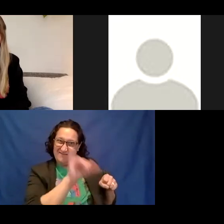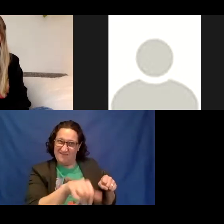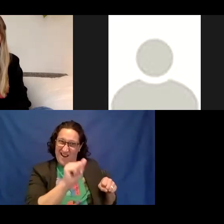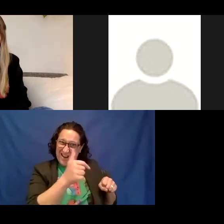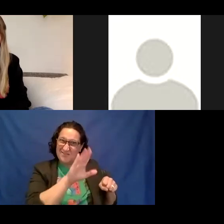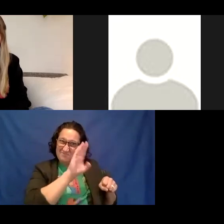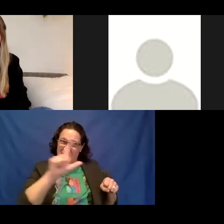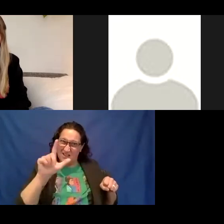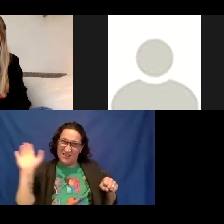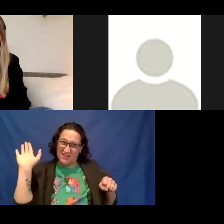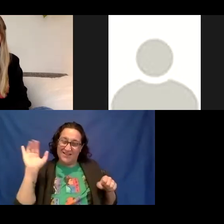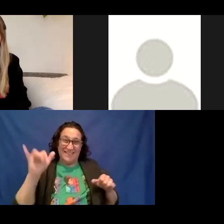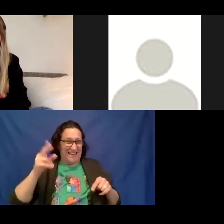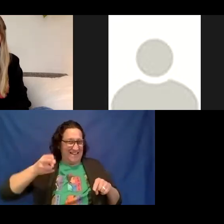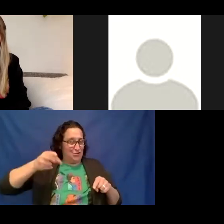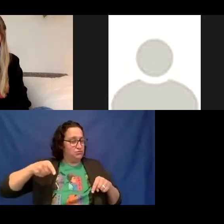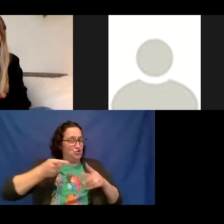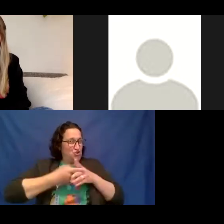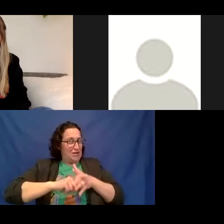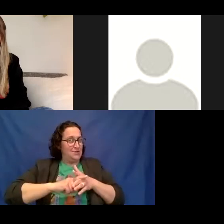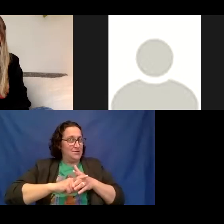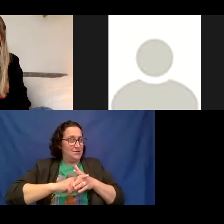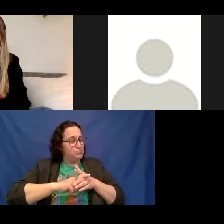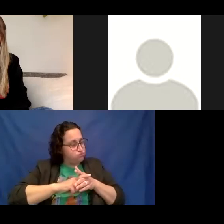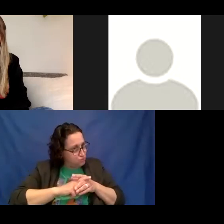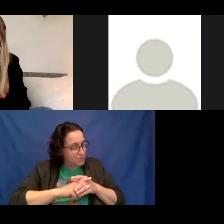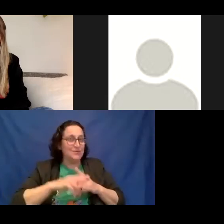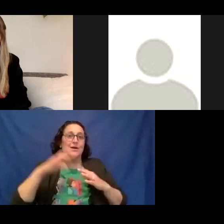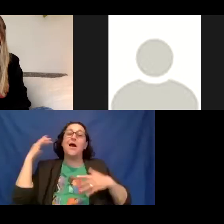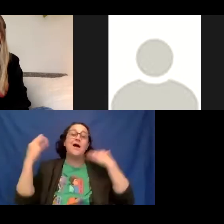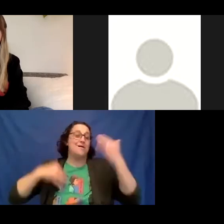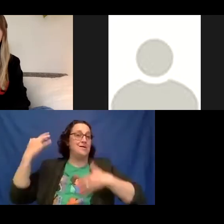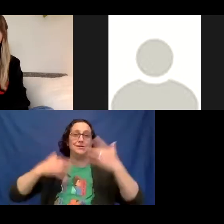they could, and Alexander Graham Bell was a part of that, he wouldn't allow his wife to learn to